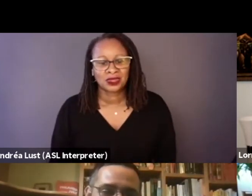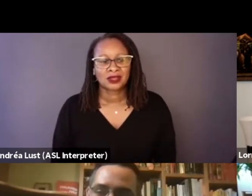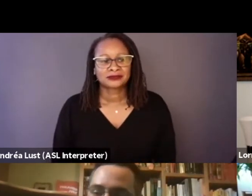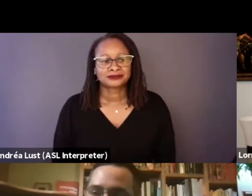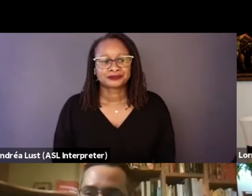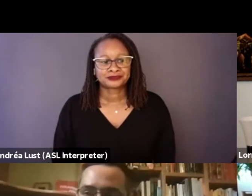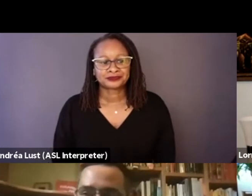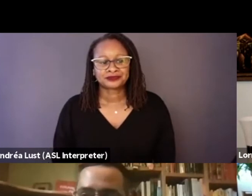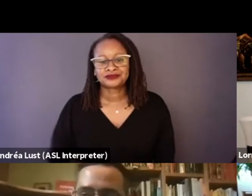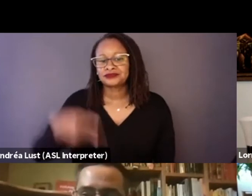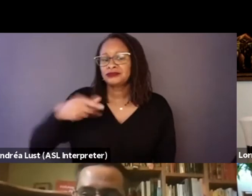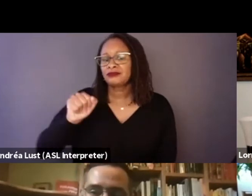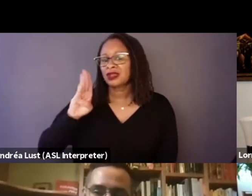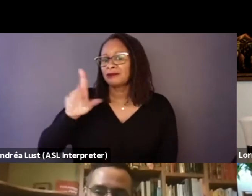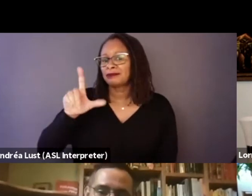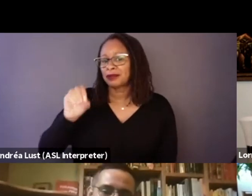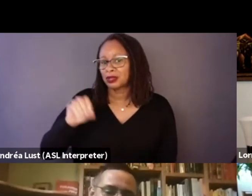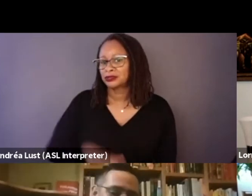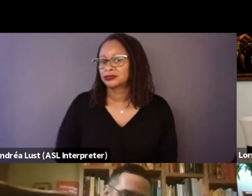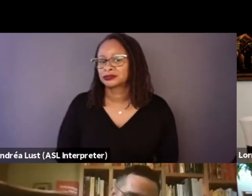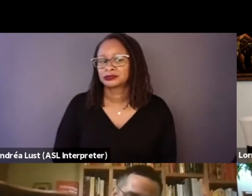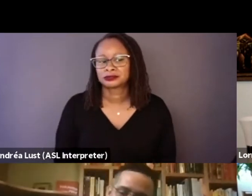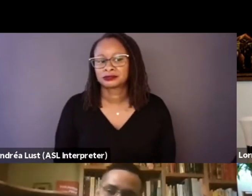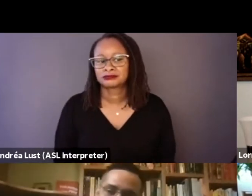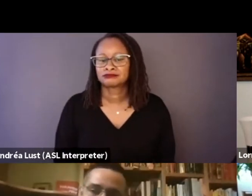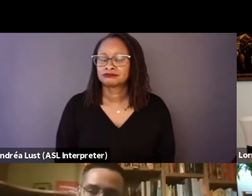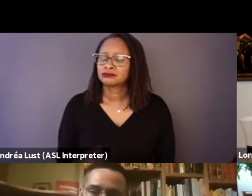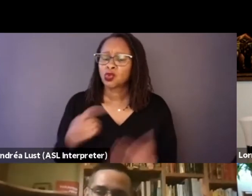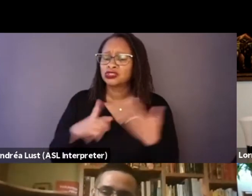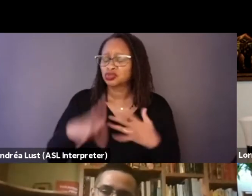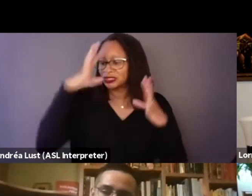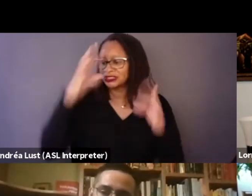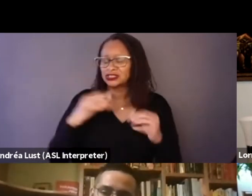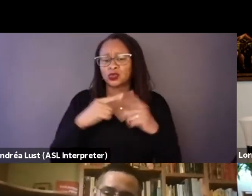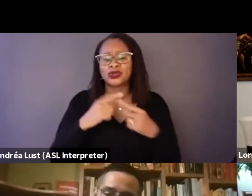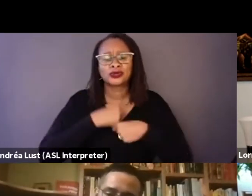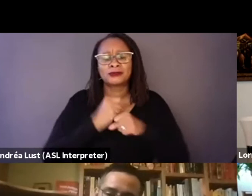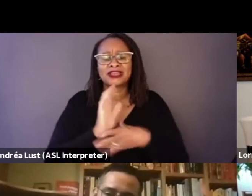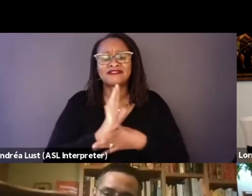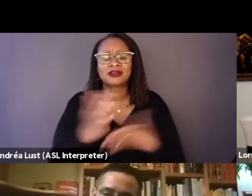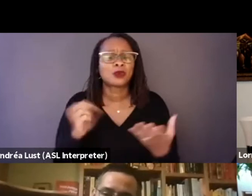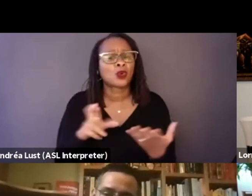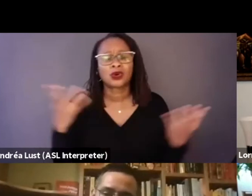And Pablo, what was your intention when making the film, or were you just going on that journey?